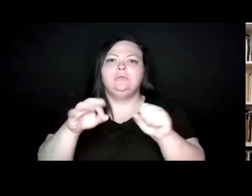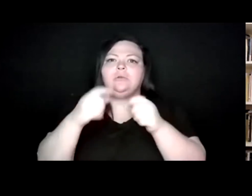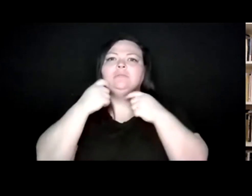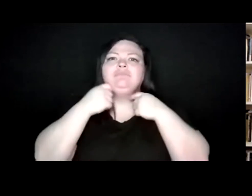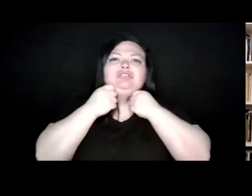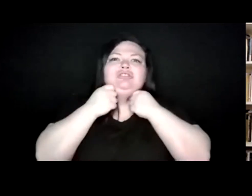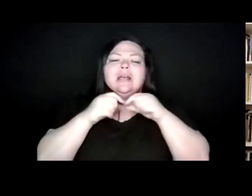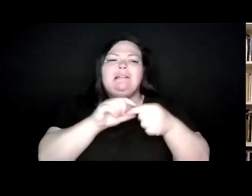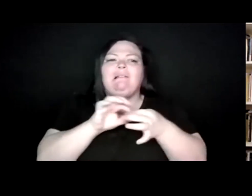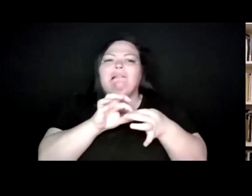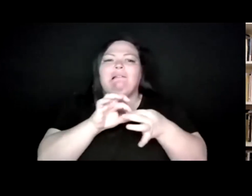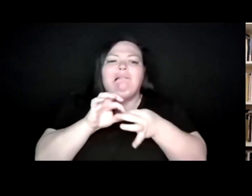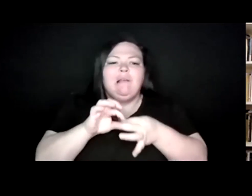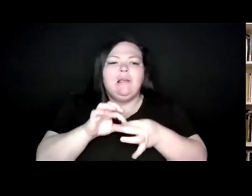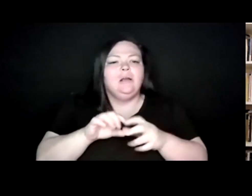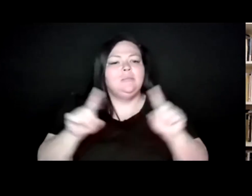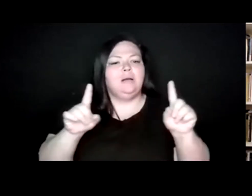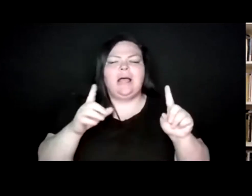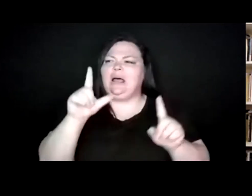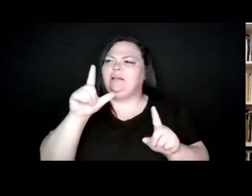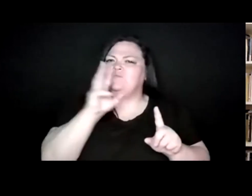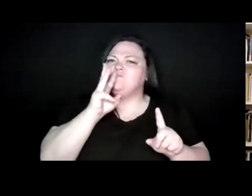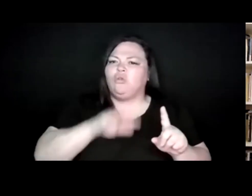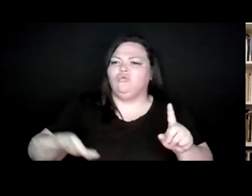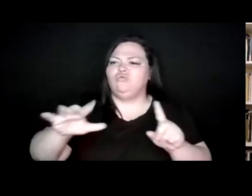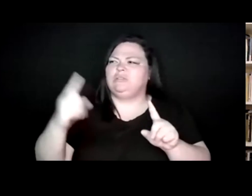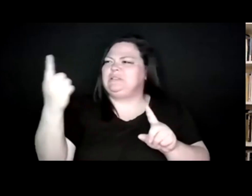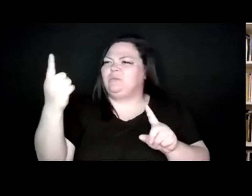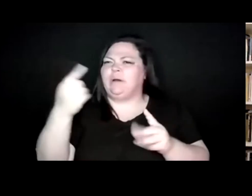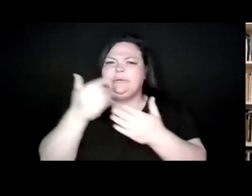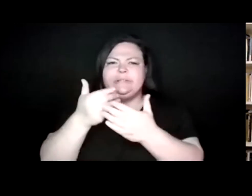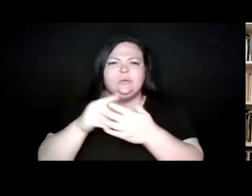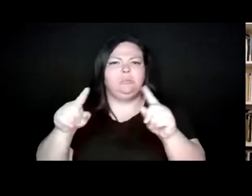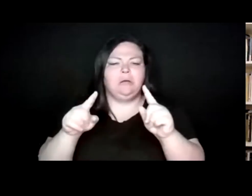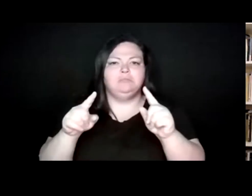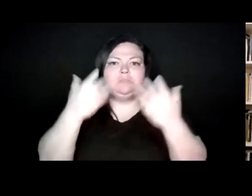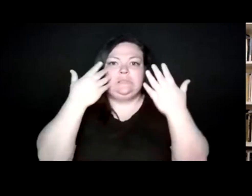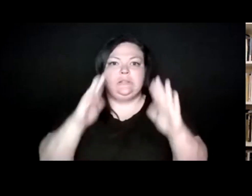There was a lake somewhere nearby,/ but no sign of it except boats behind cars.//